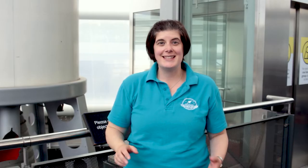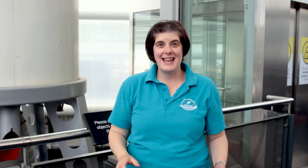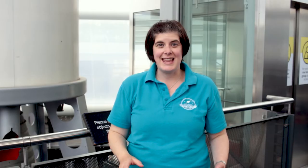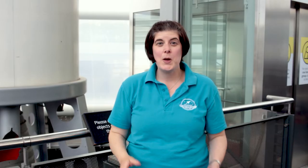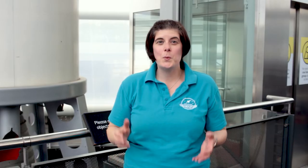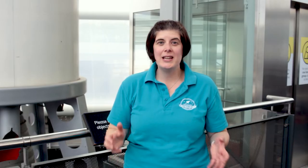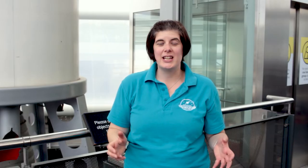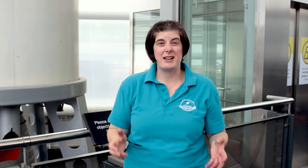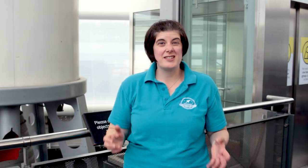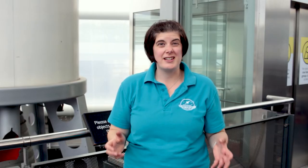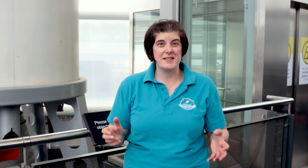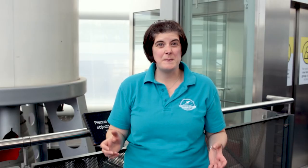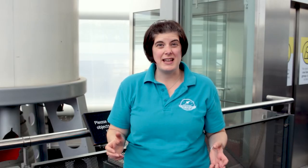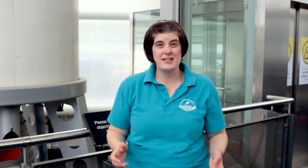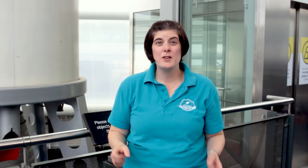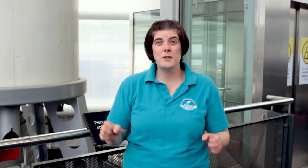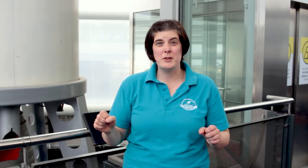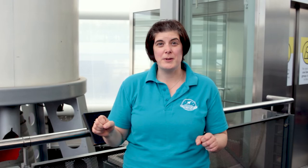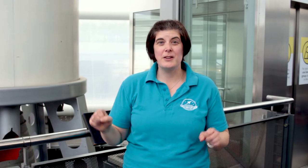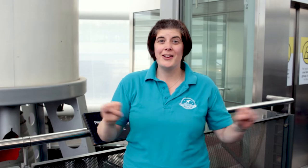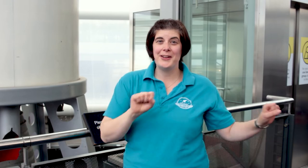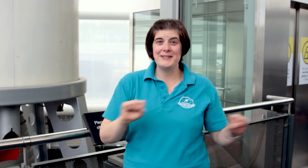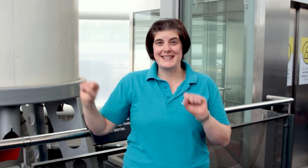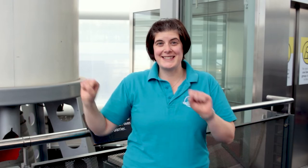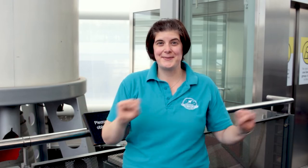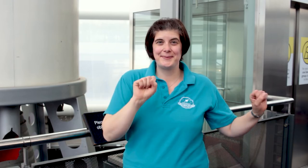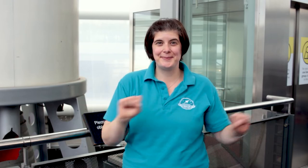and today, we're learning about science and space through the movement of dance.